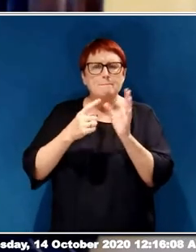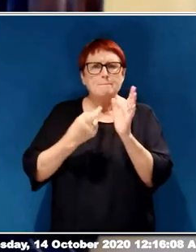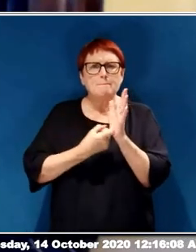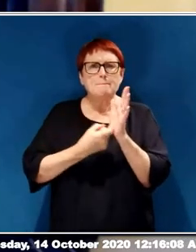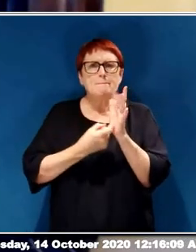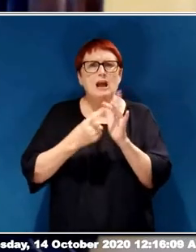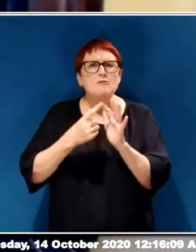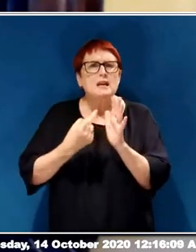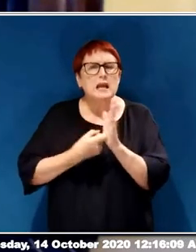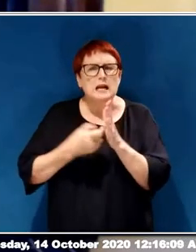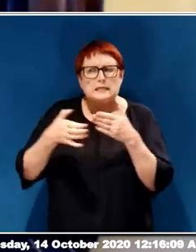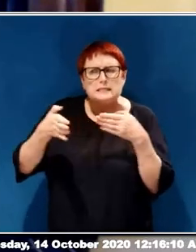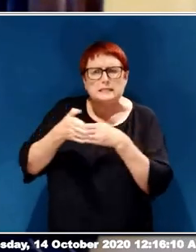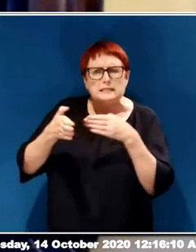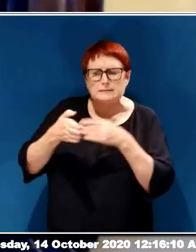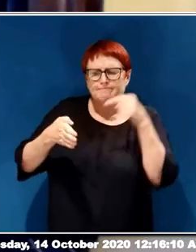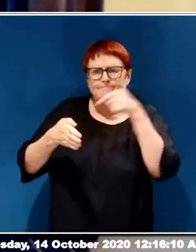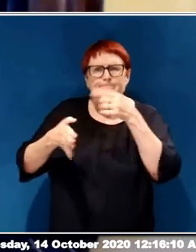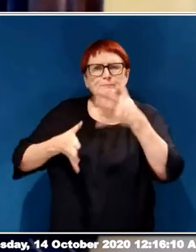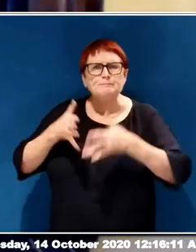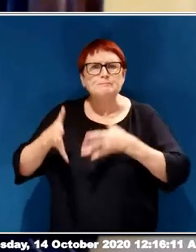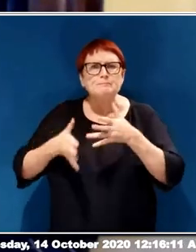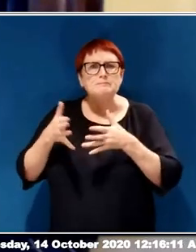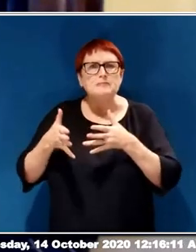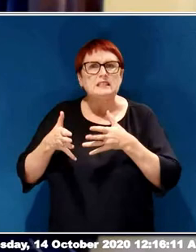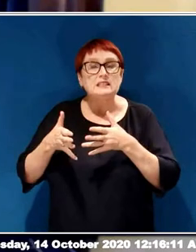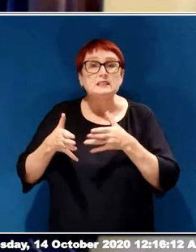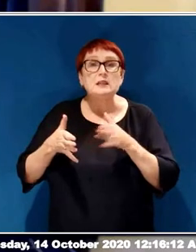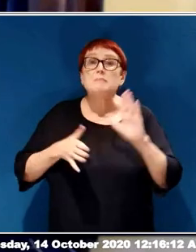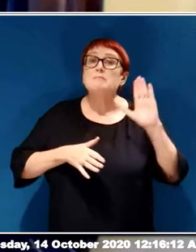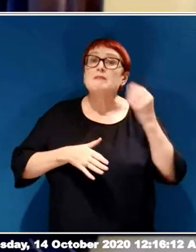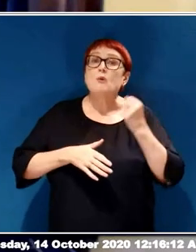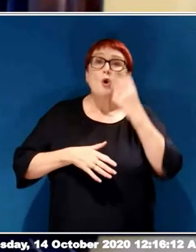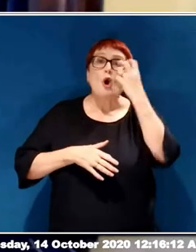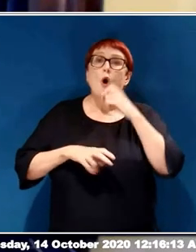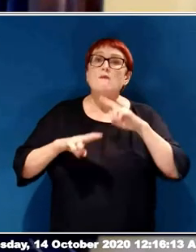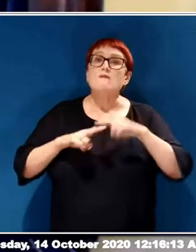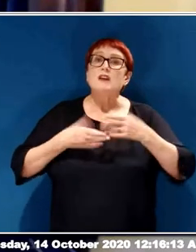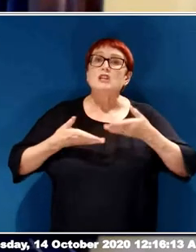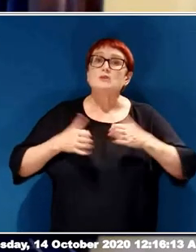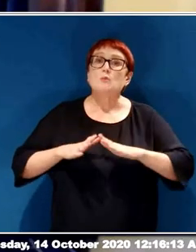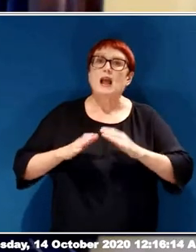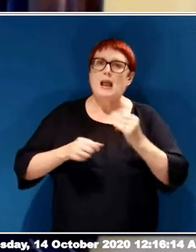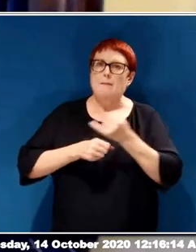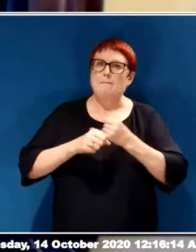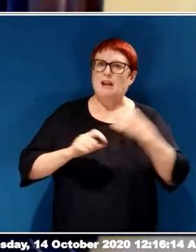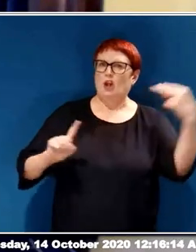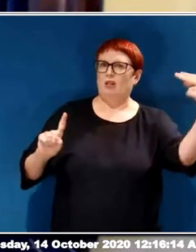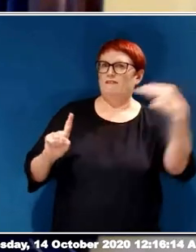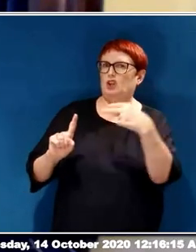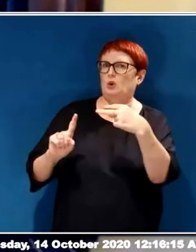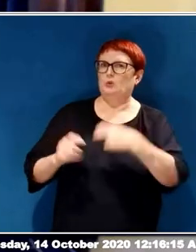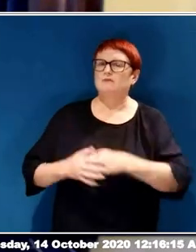medical model. It was also historically how disability was understood, it was understood to exist within a person.